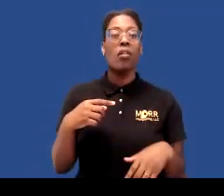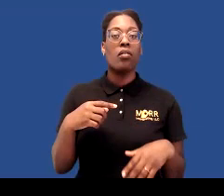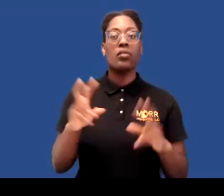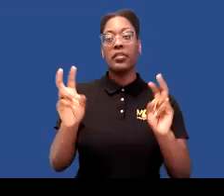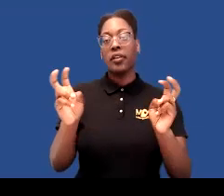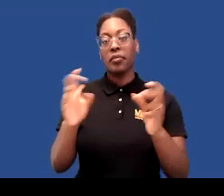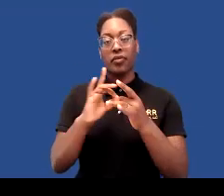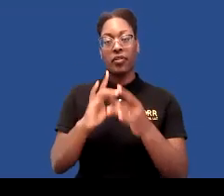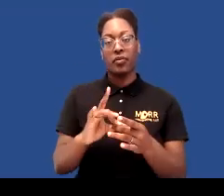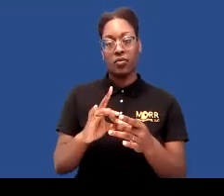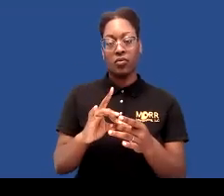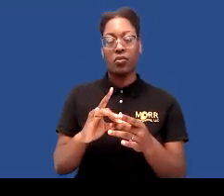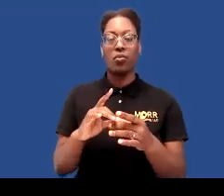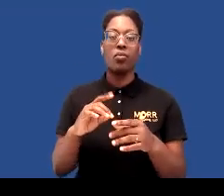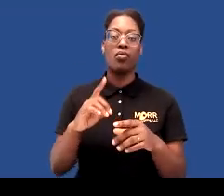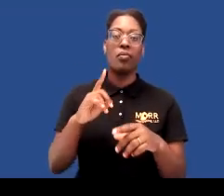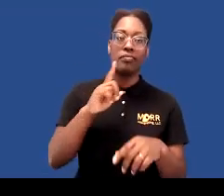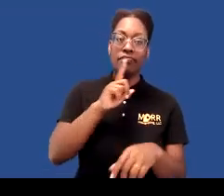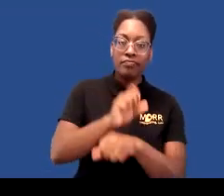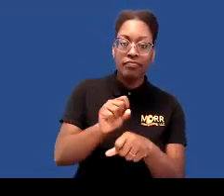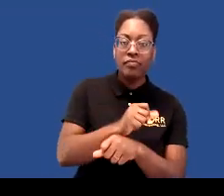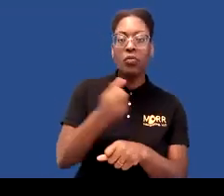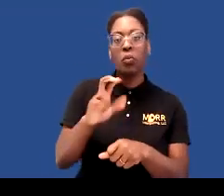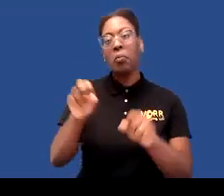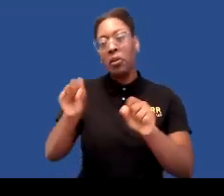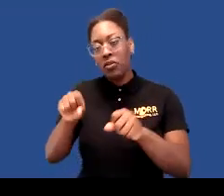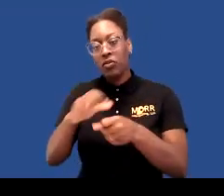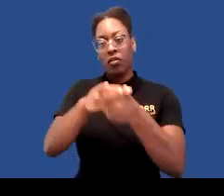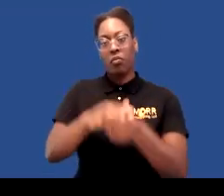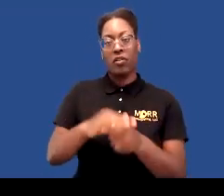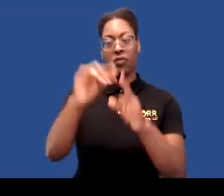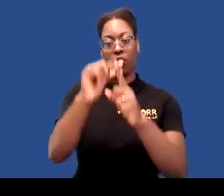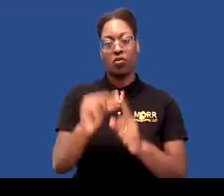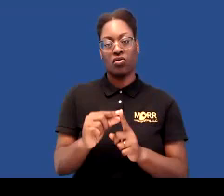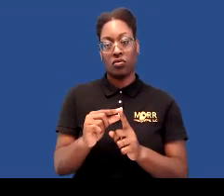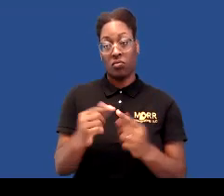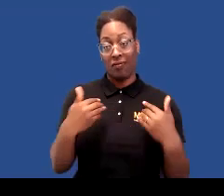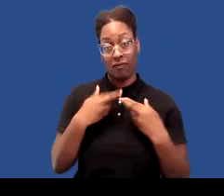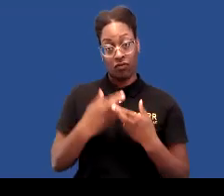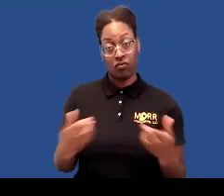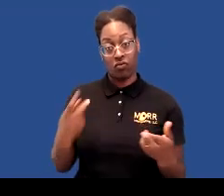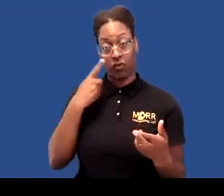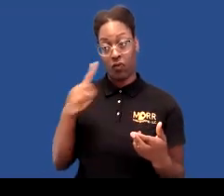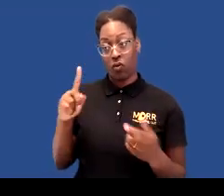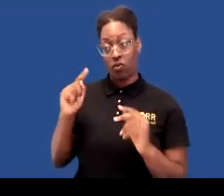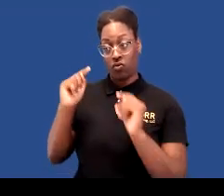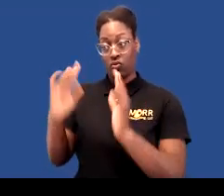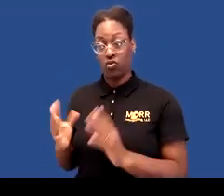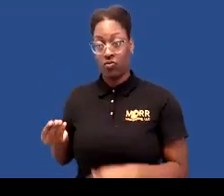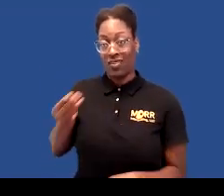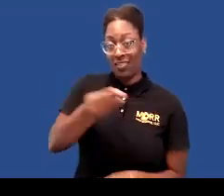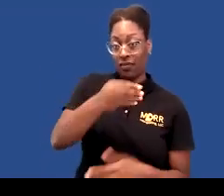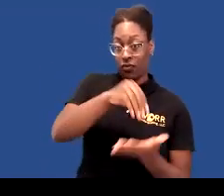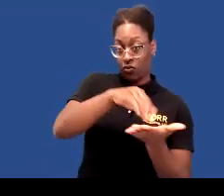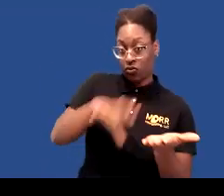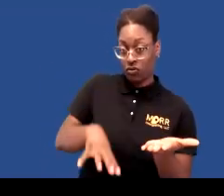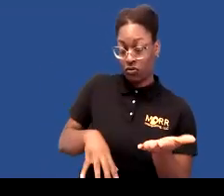actually or potentially oppressive terms. [Eric]: That a tutor can give to a student